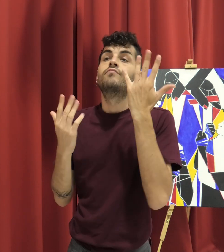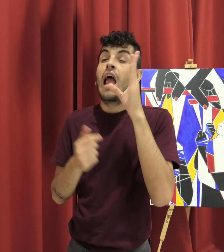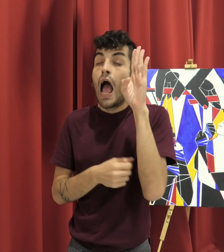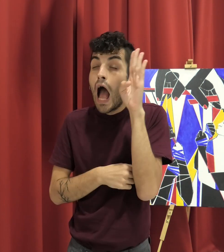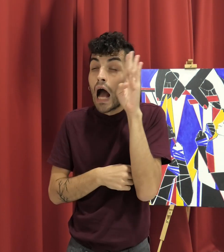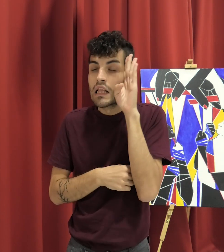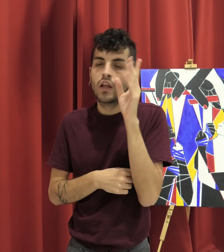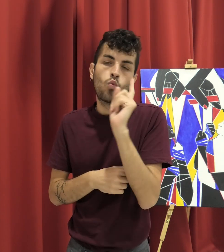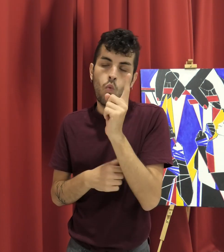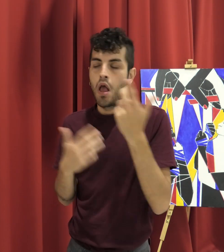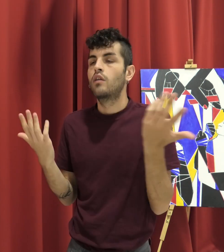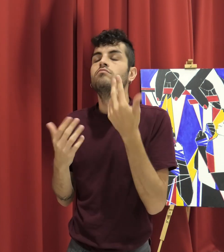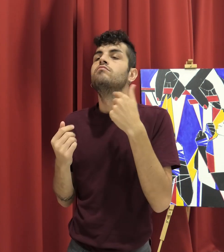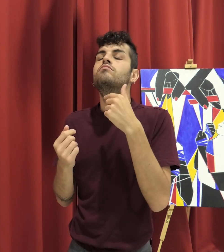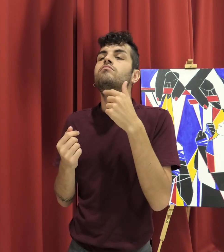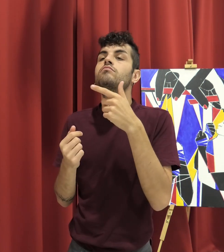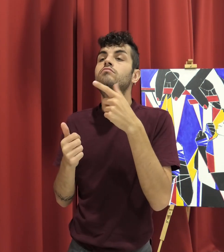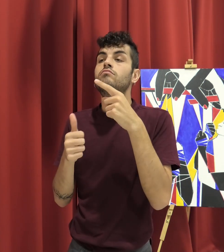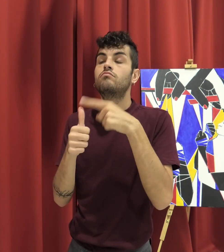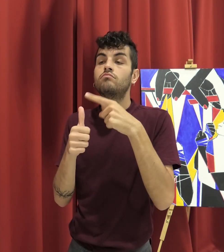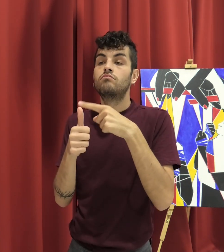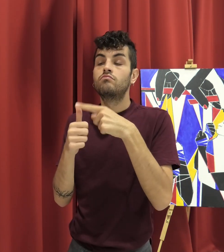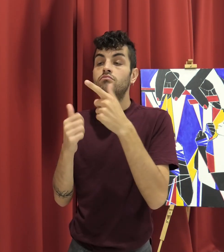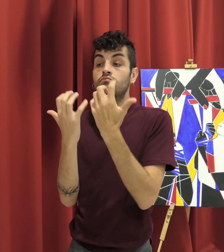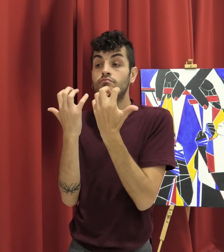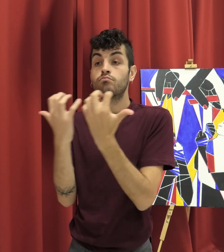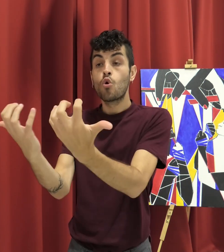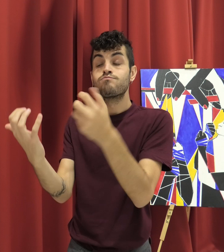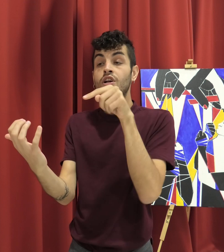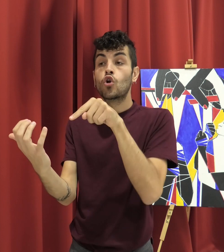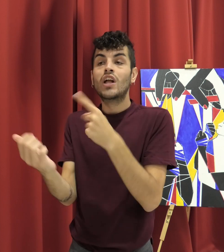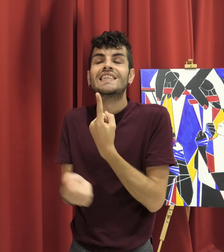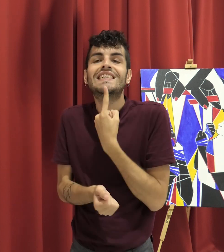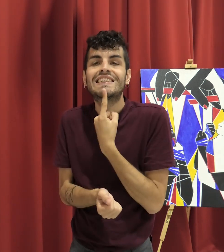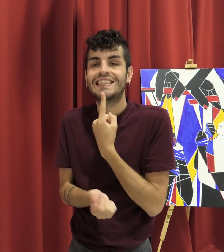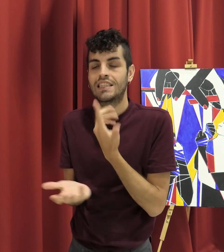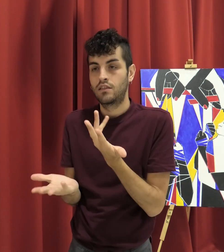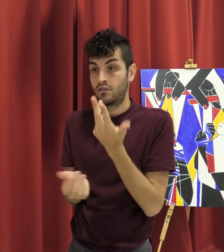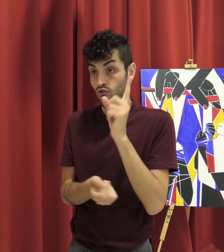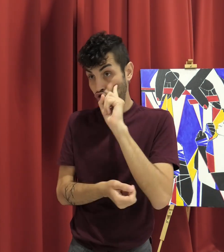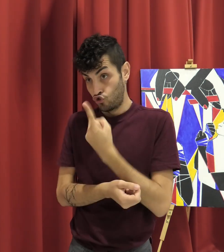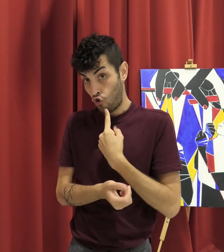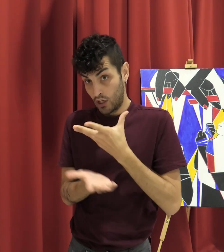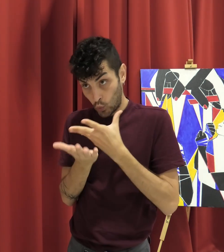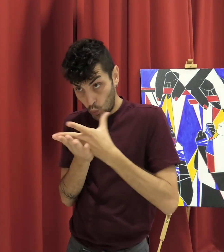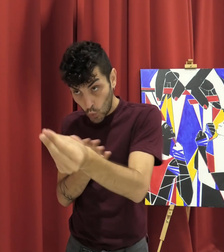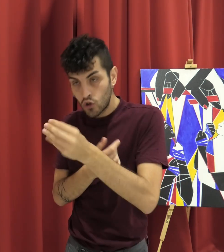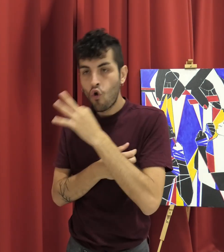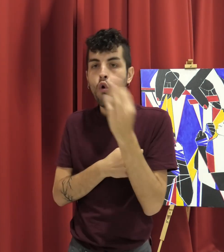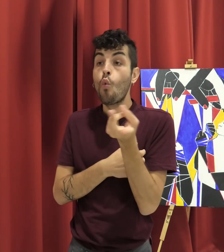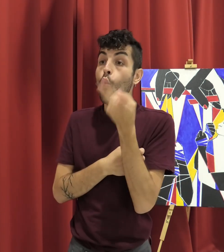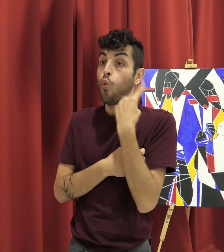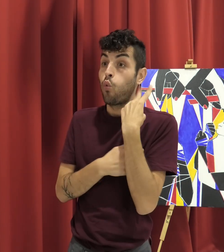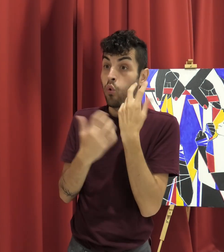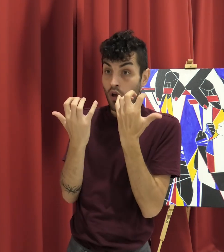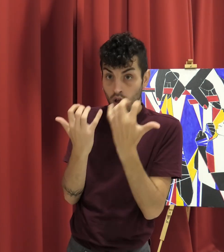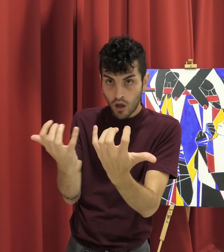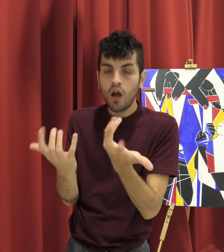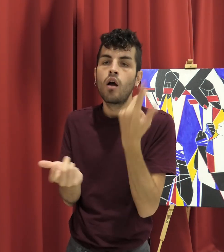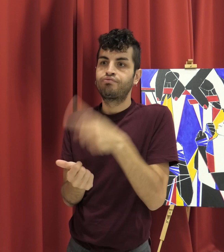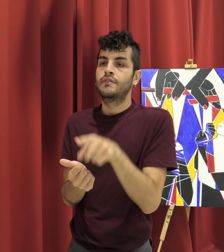I have to pay attention to what kind of audience I have in front of me whether it is made up entirely of deaf people or hearing people